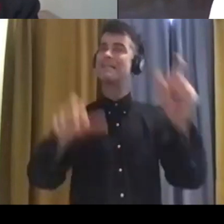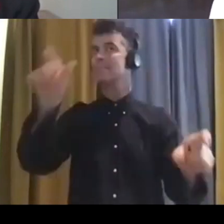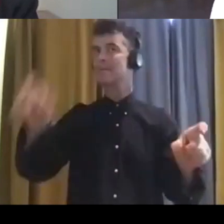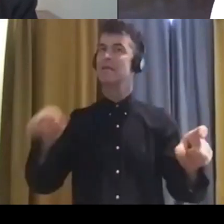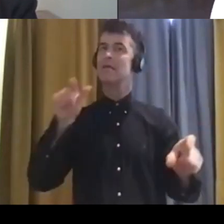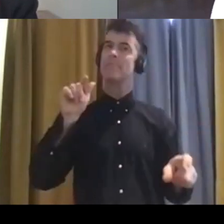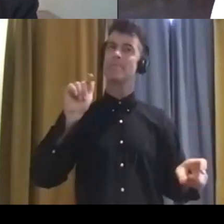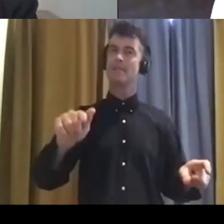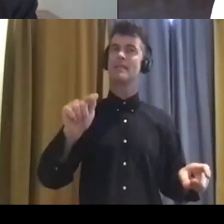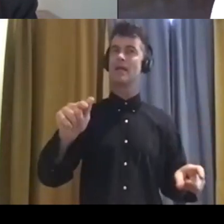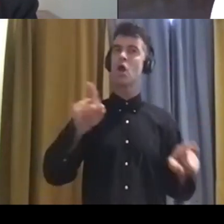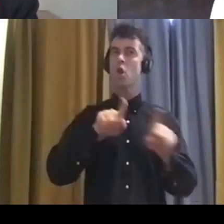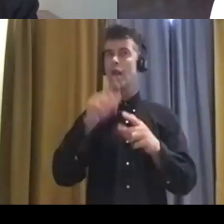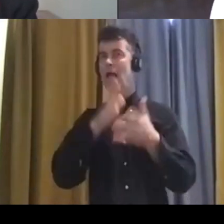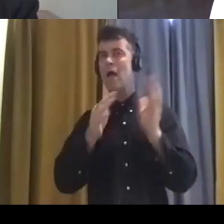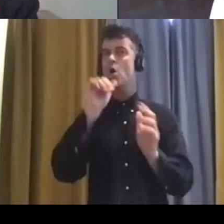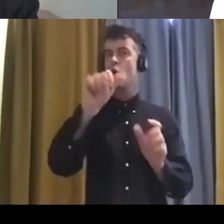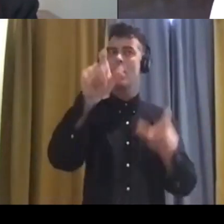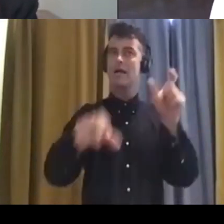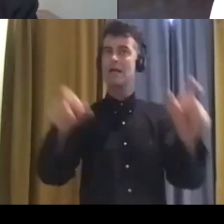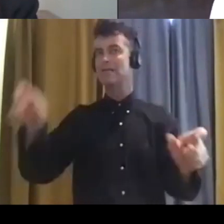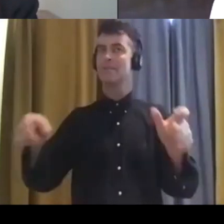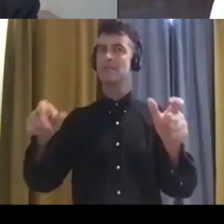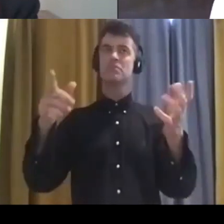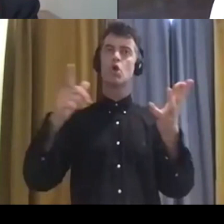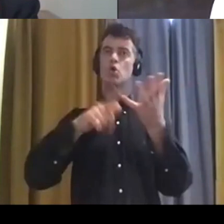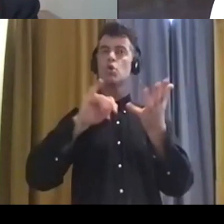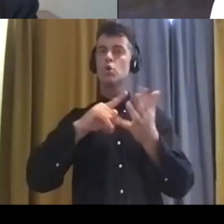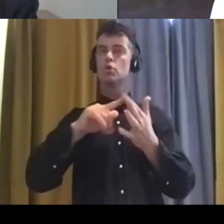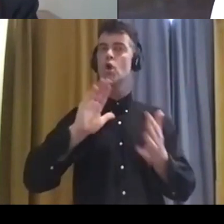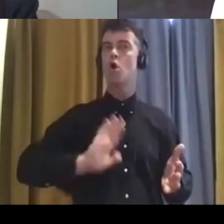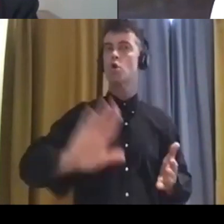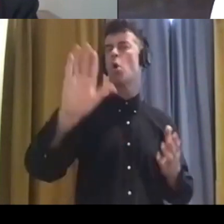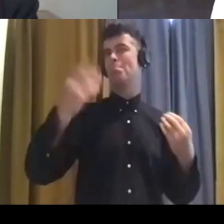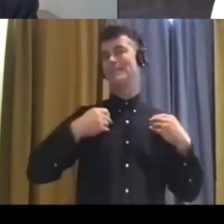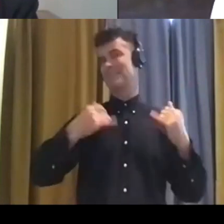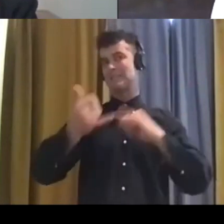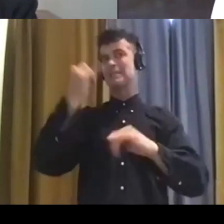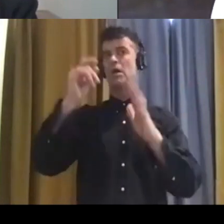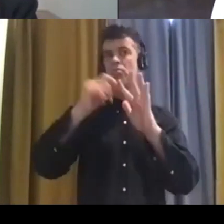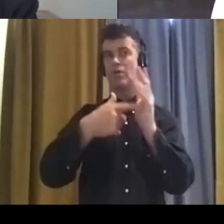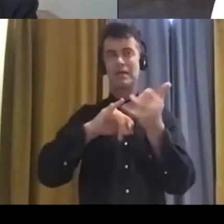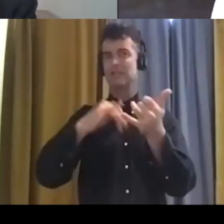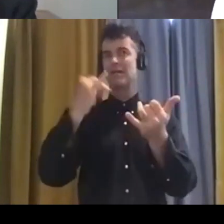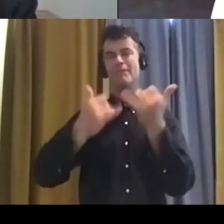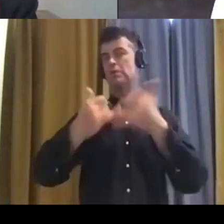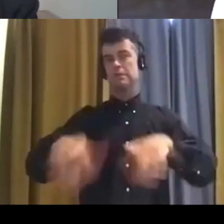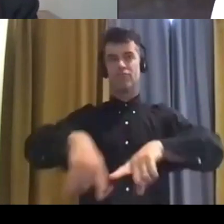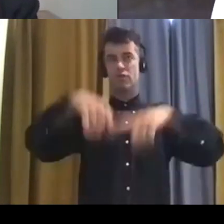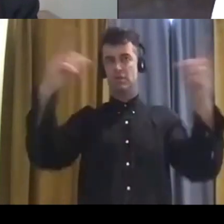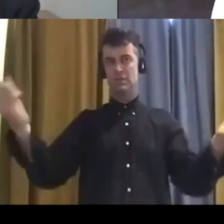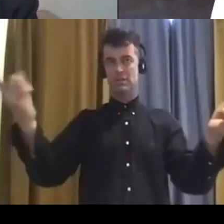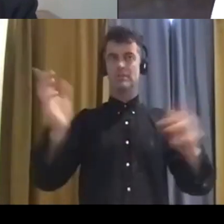customer, learning how your customers uses your products, is a very distinct effort that